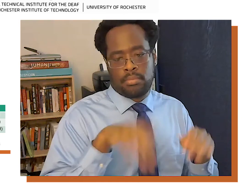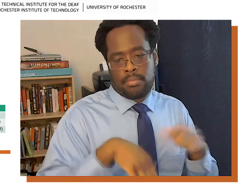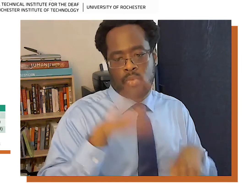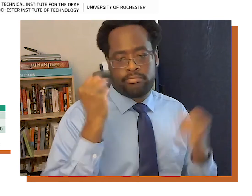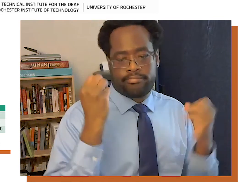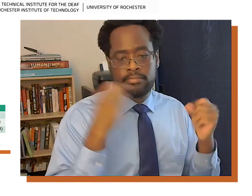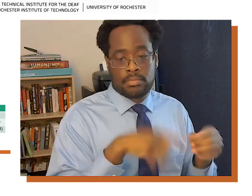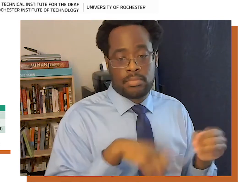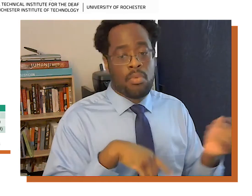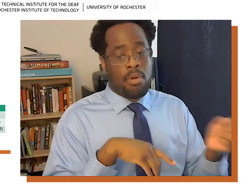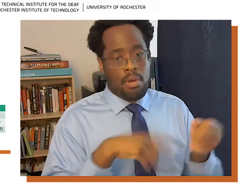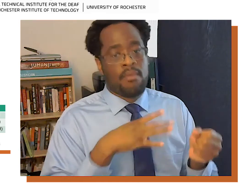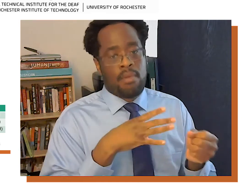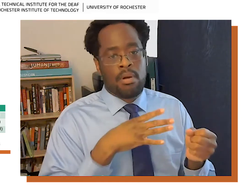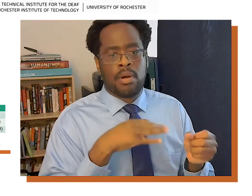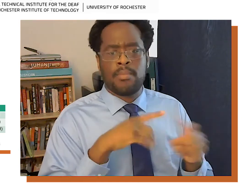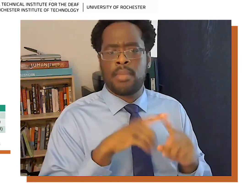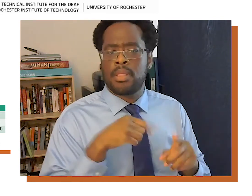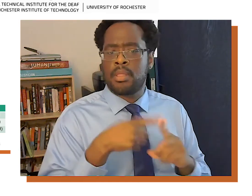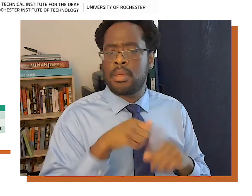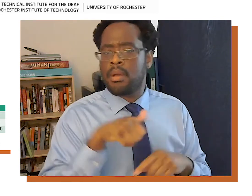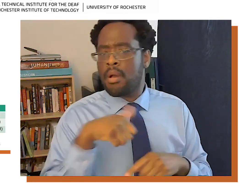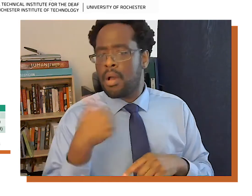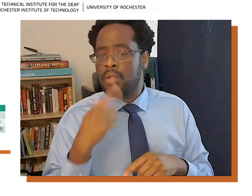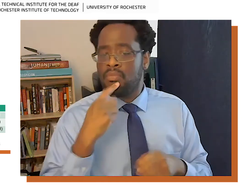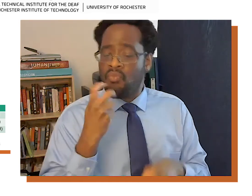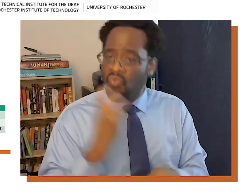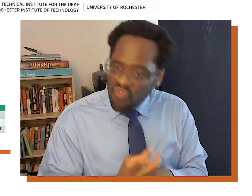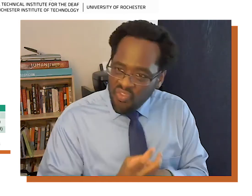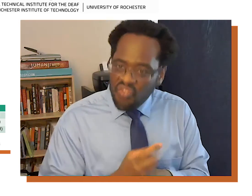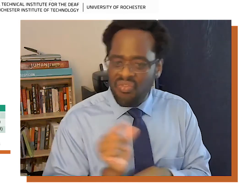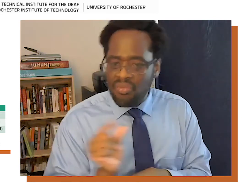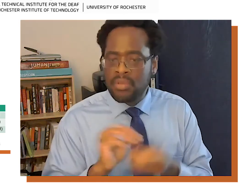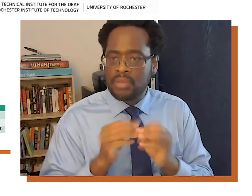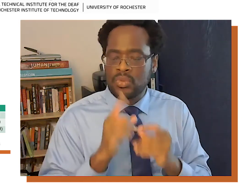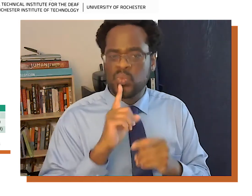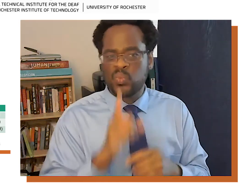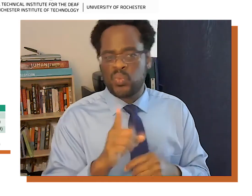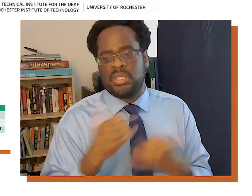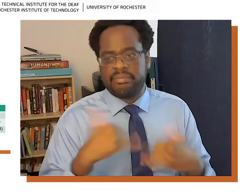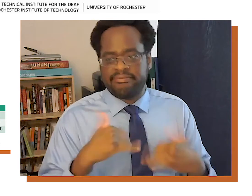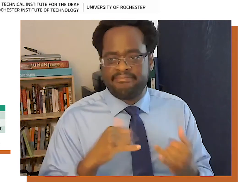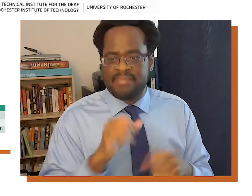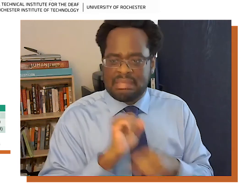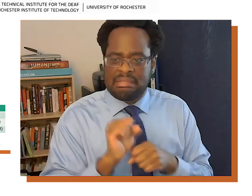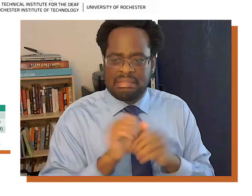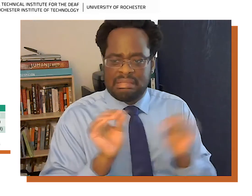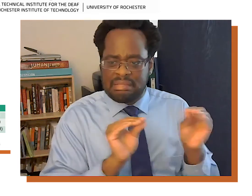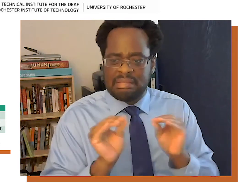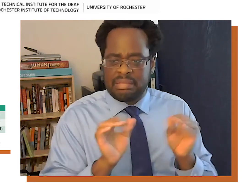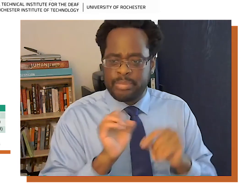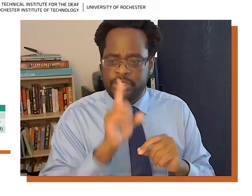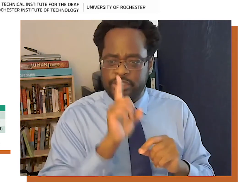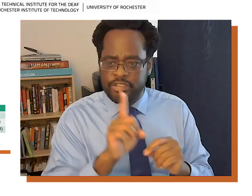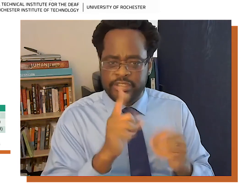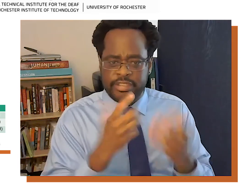who grew up signing and then, you know, these other groups. It was hard to get balance, Black and white signers